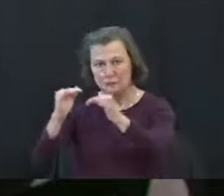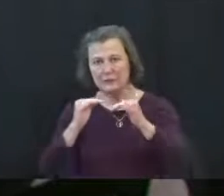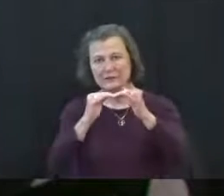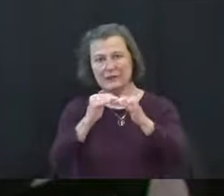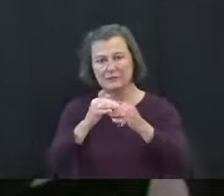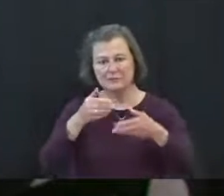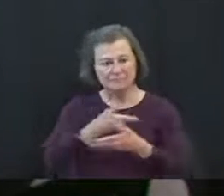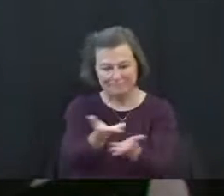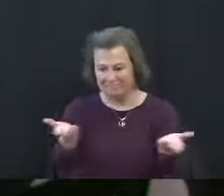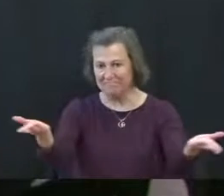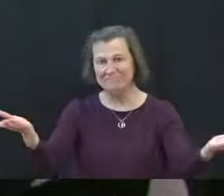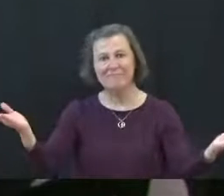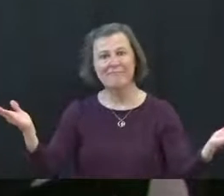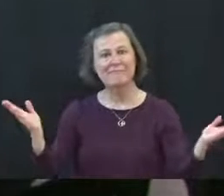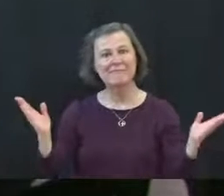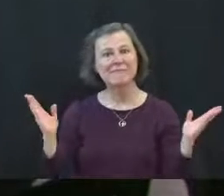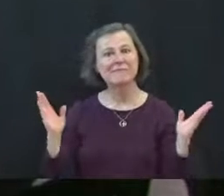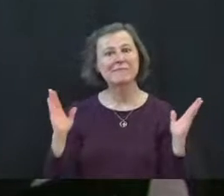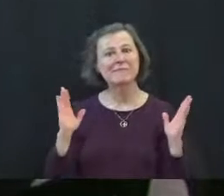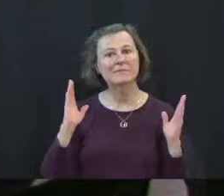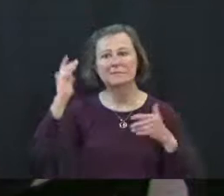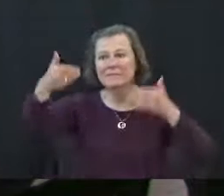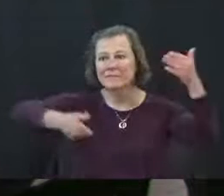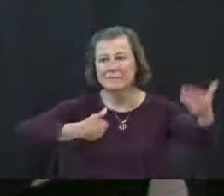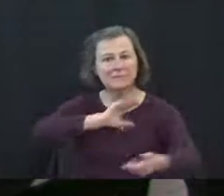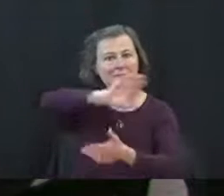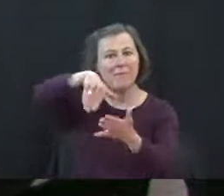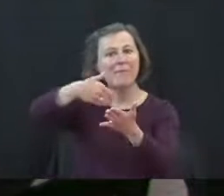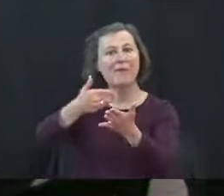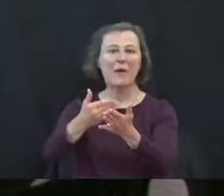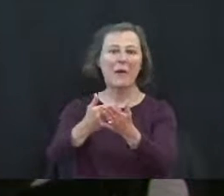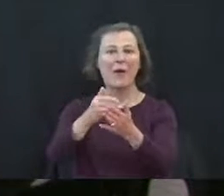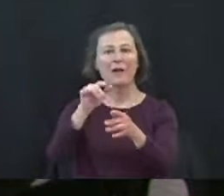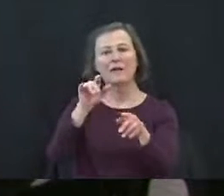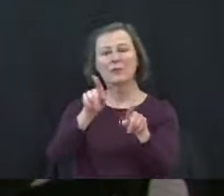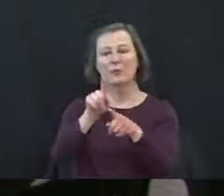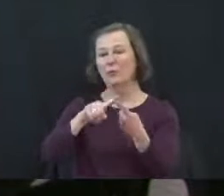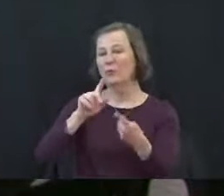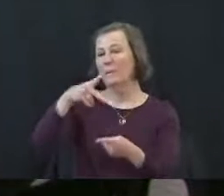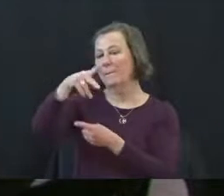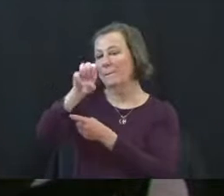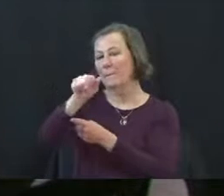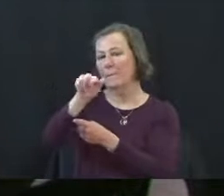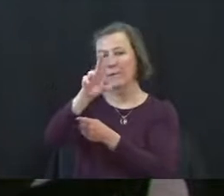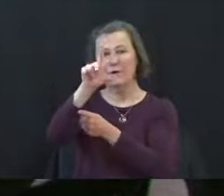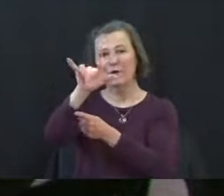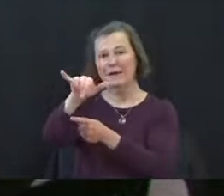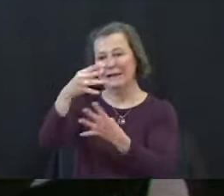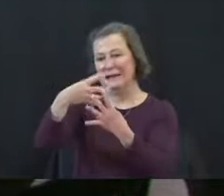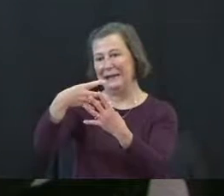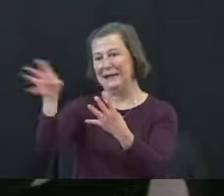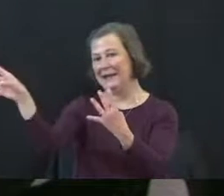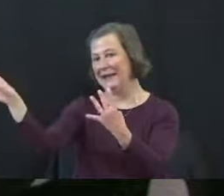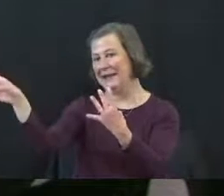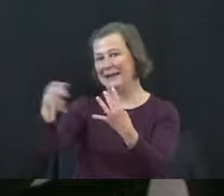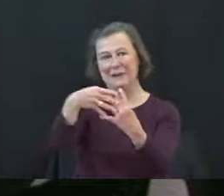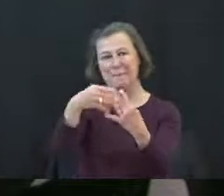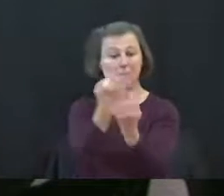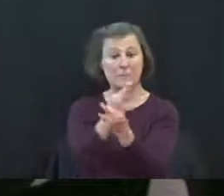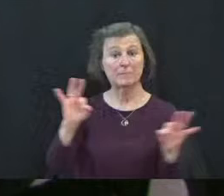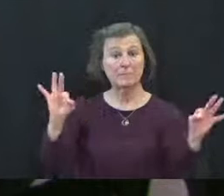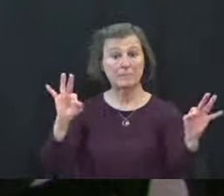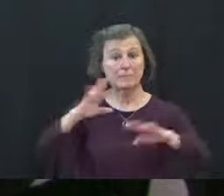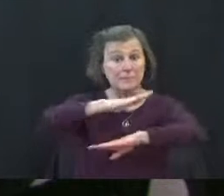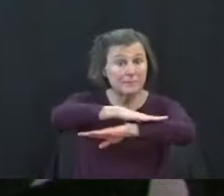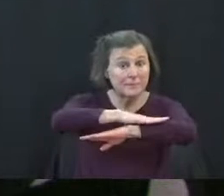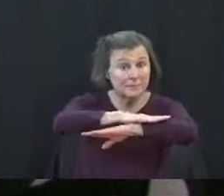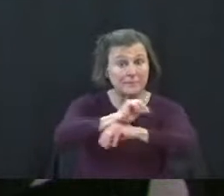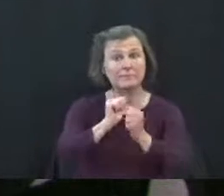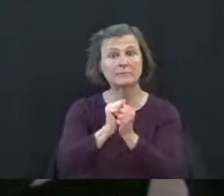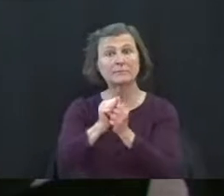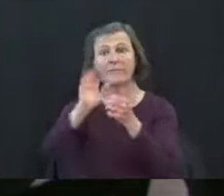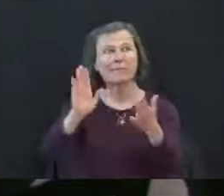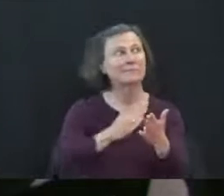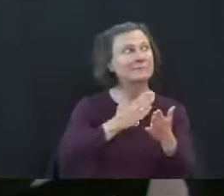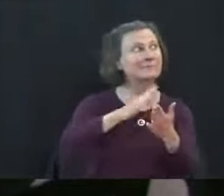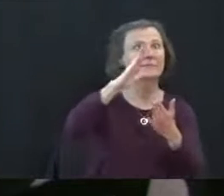Let us welcome all at our pearly gates, our freedom table, amid singing and great rejoicing.